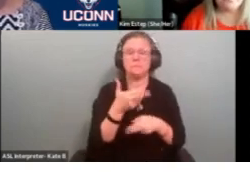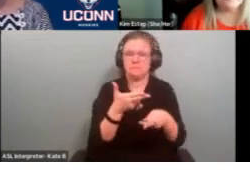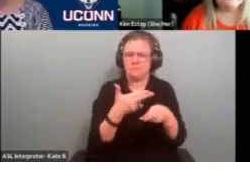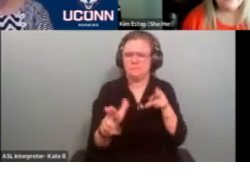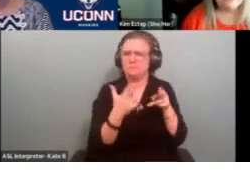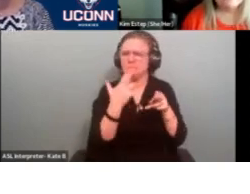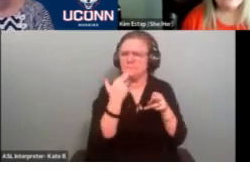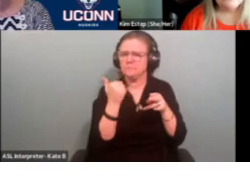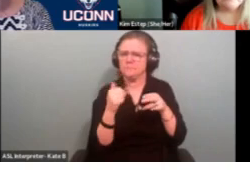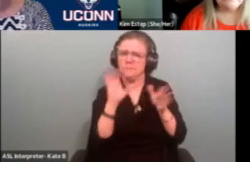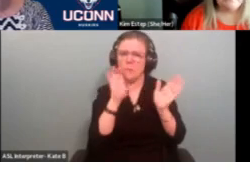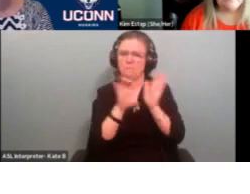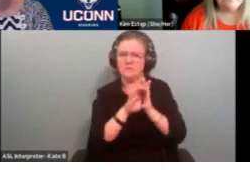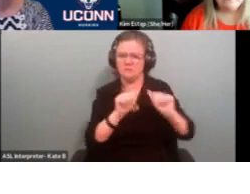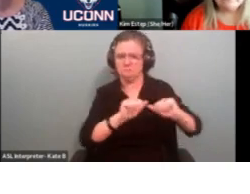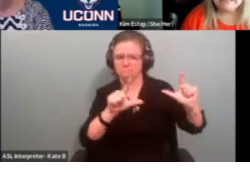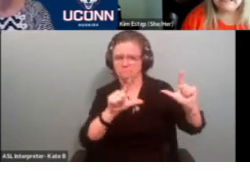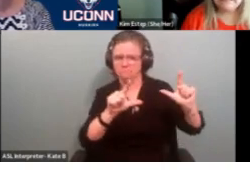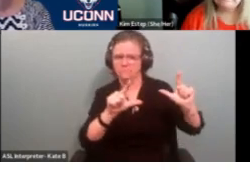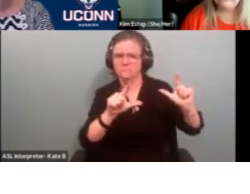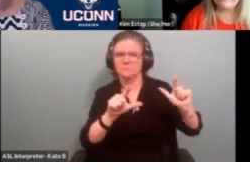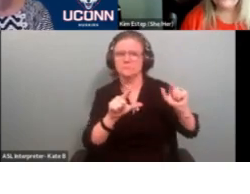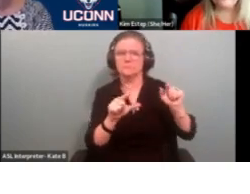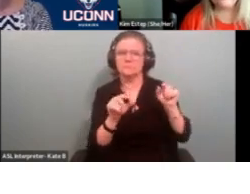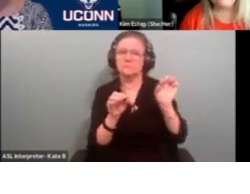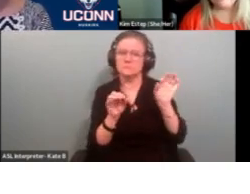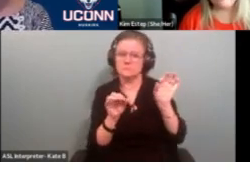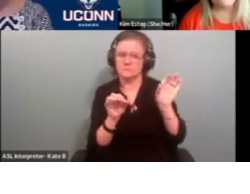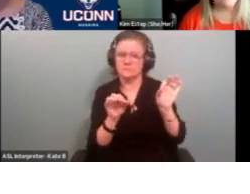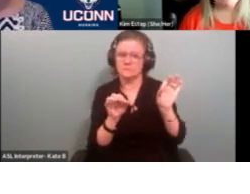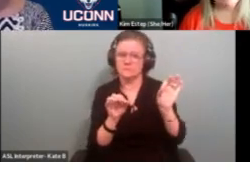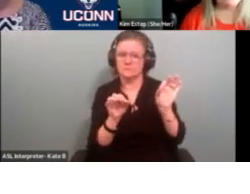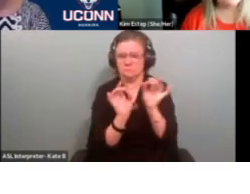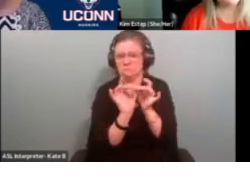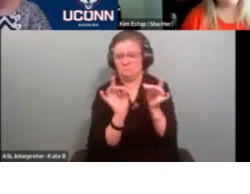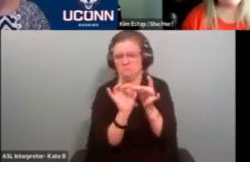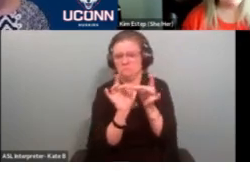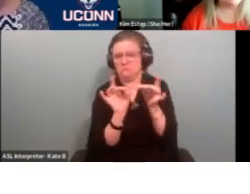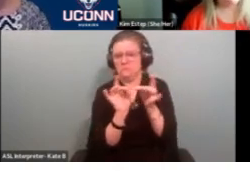you so that you can see and hear about a little bit of that